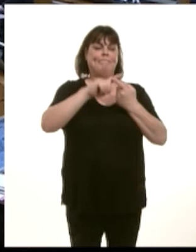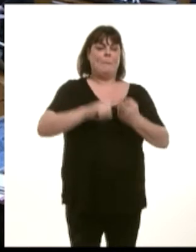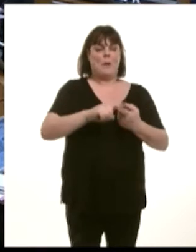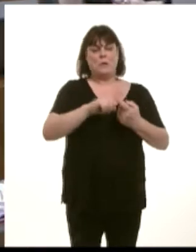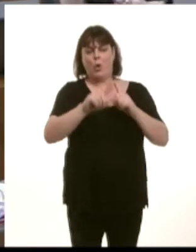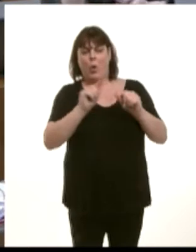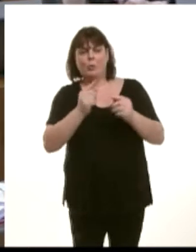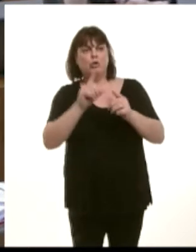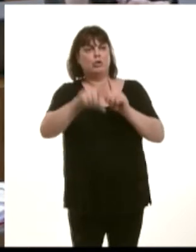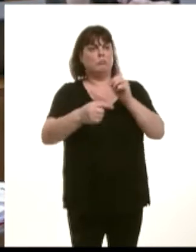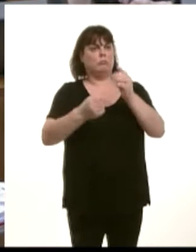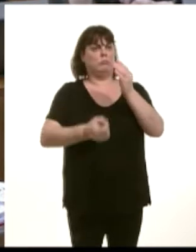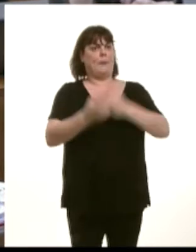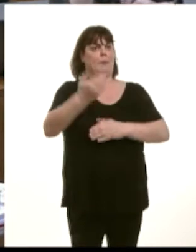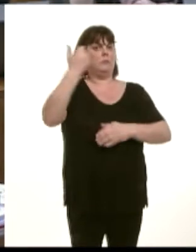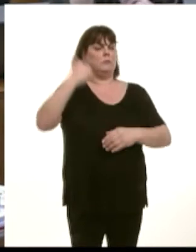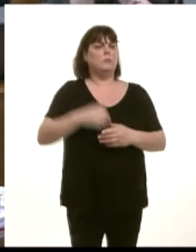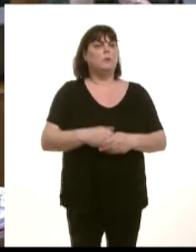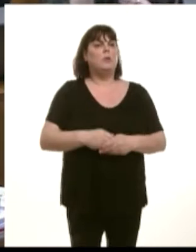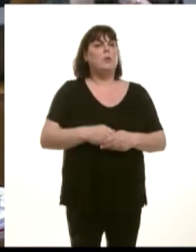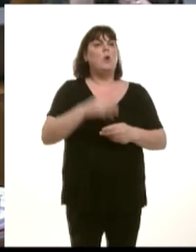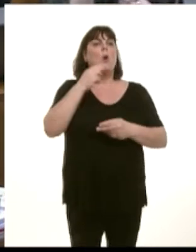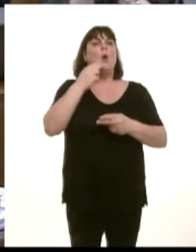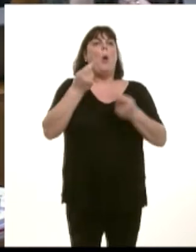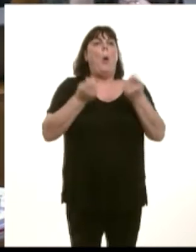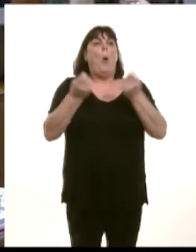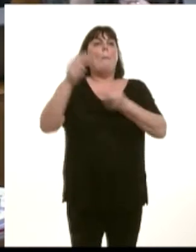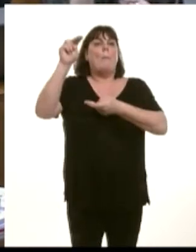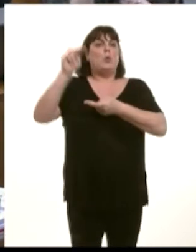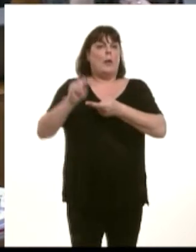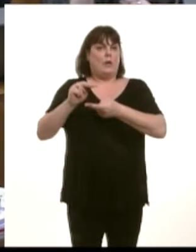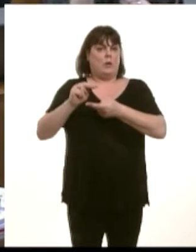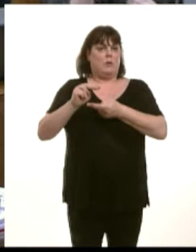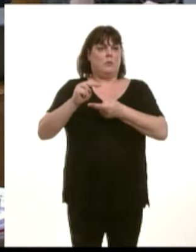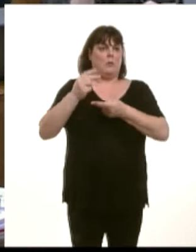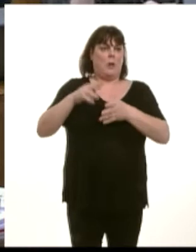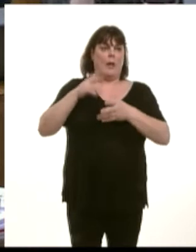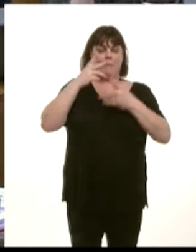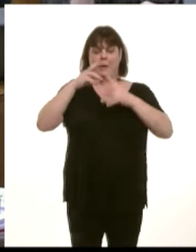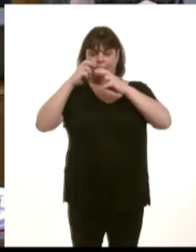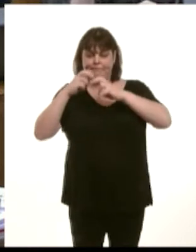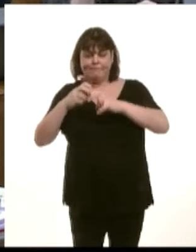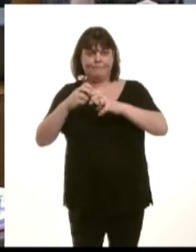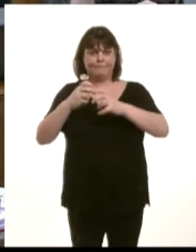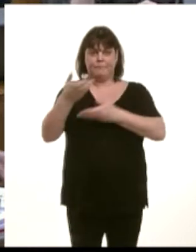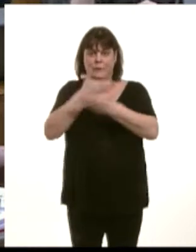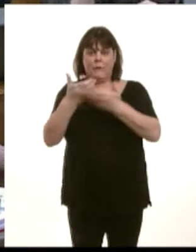Modelling work is under way, which will be first discussed with the modelling group, which includes stakeholders, this week.